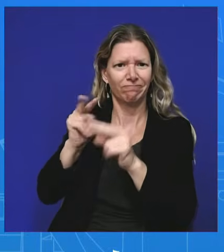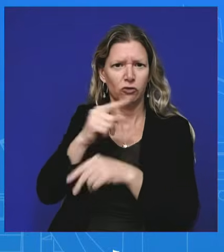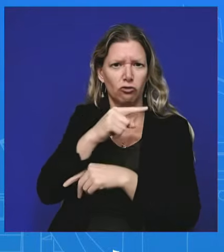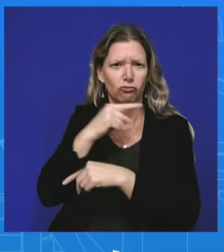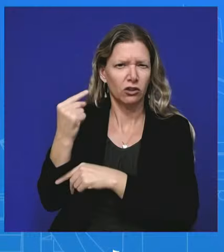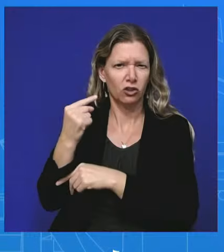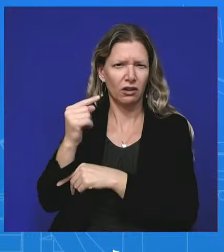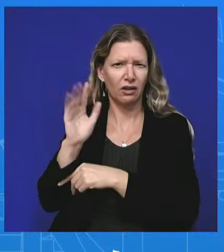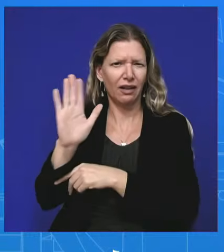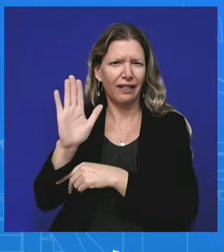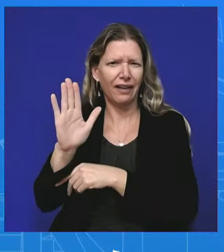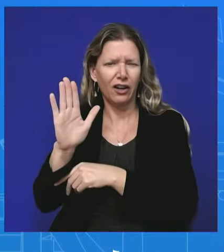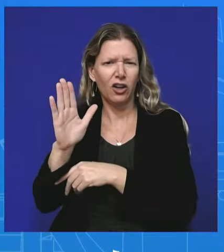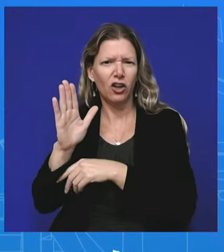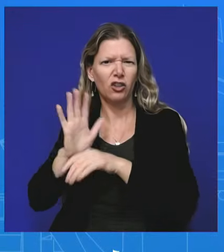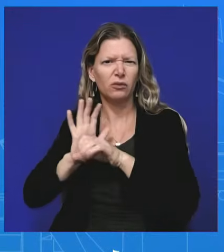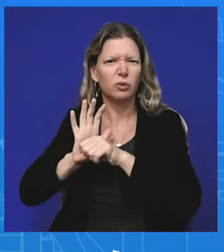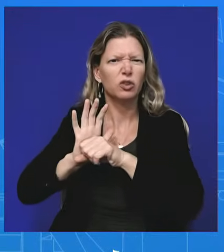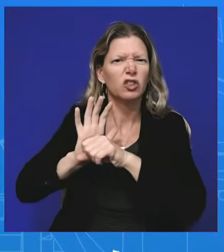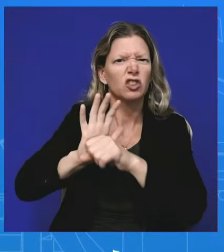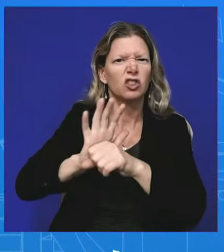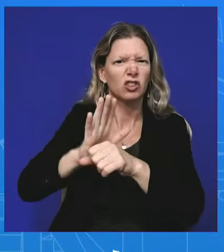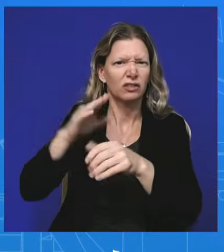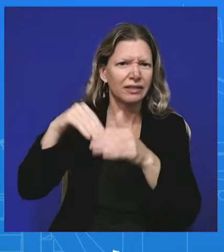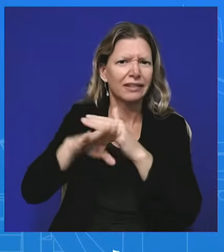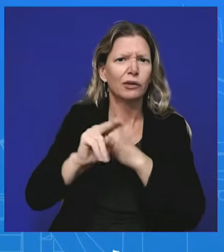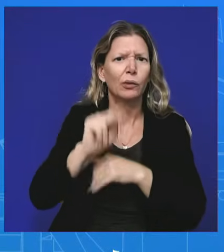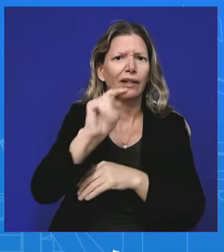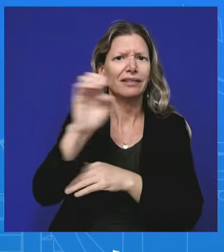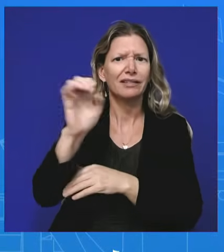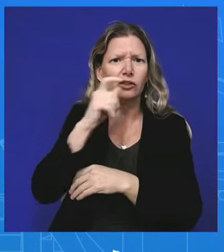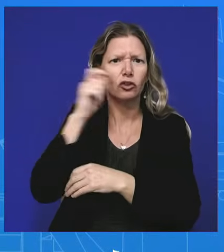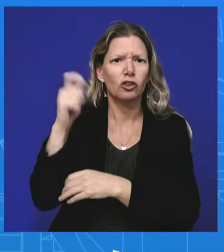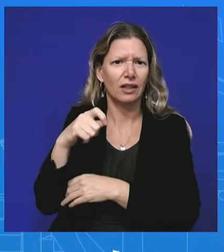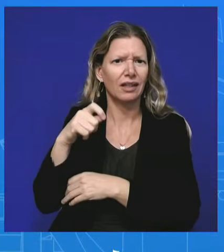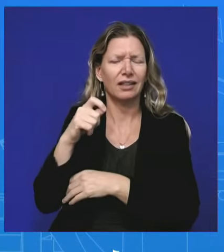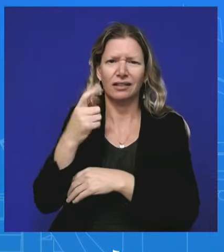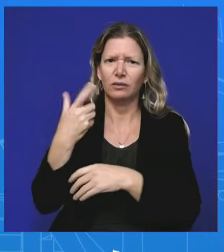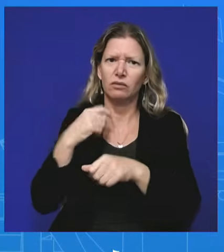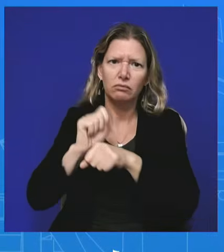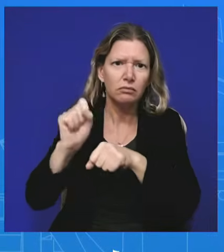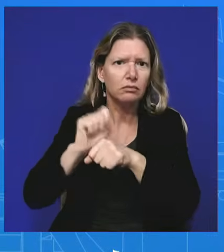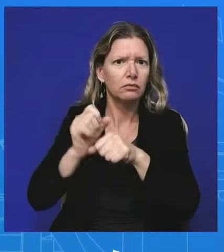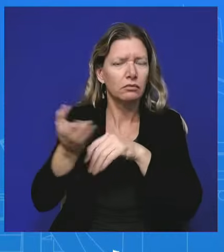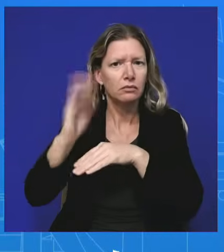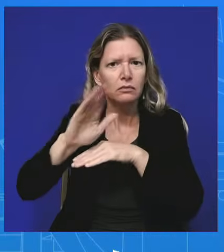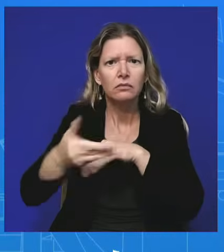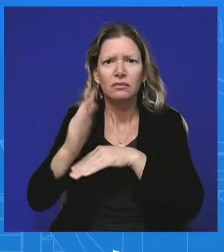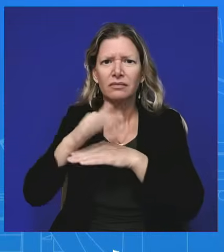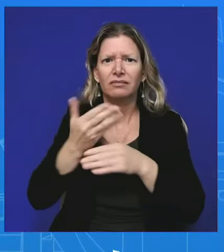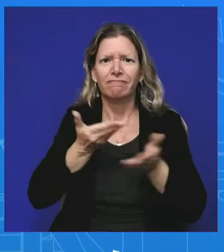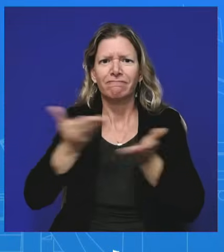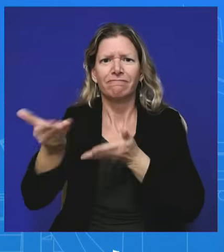to help them repel these attacks. Soon after the President signed the national security supplemental last month, he authorized two military aid packages